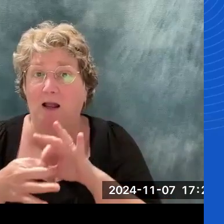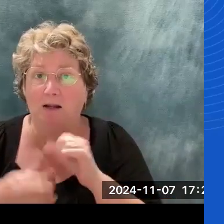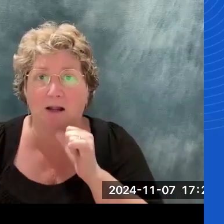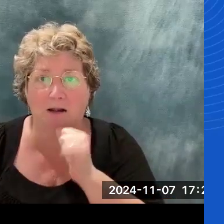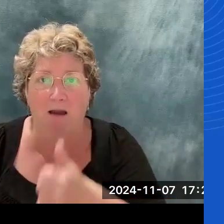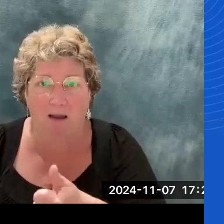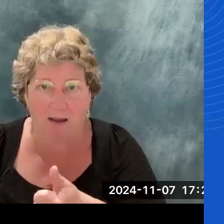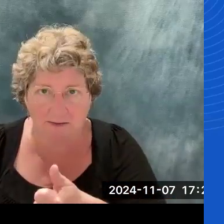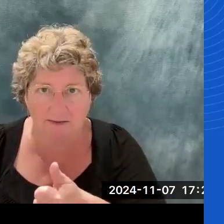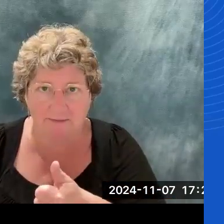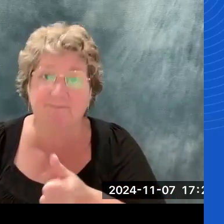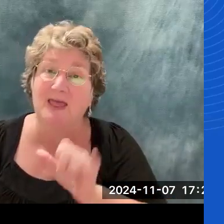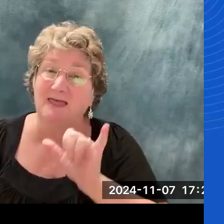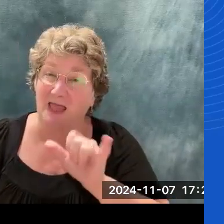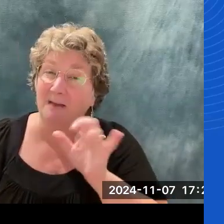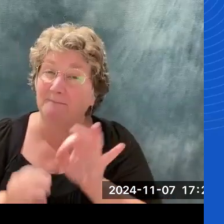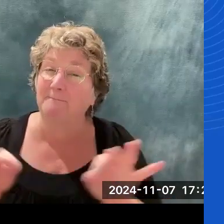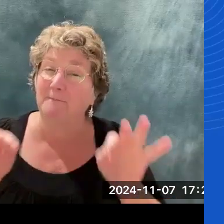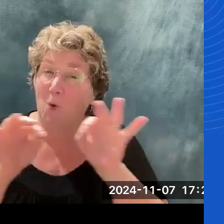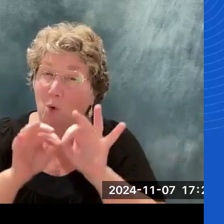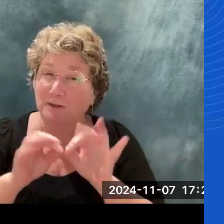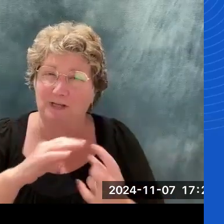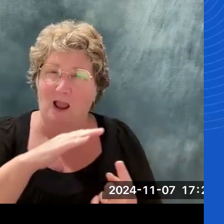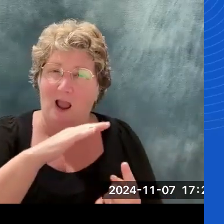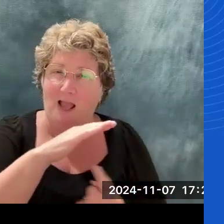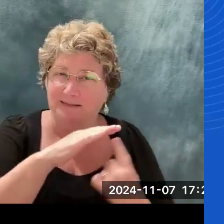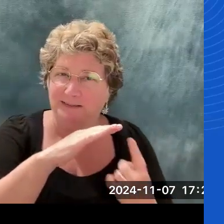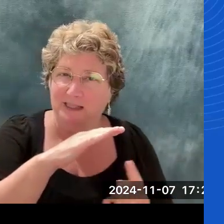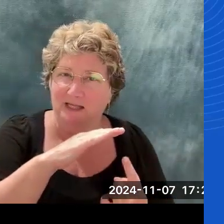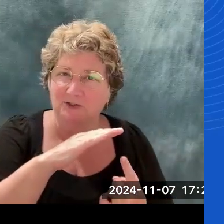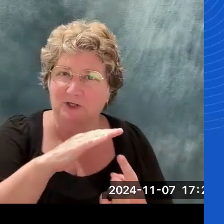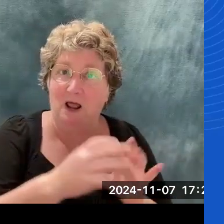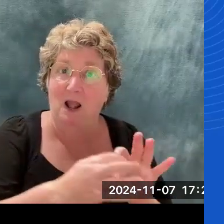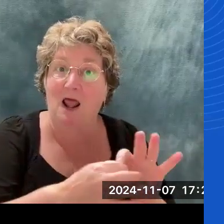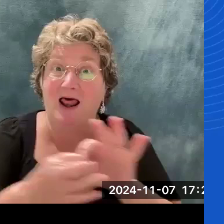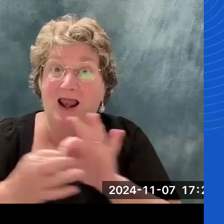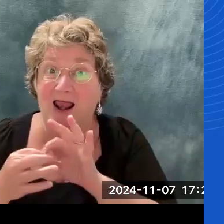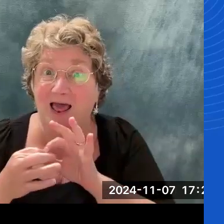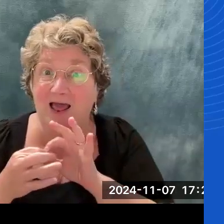So, that lack of connectedness, that isolation that we talked about before, and having the